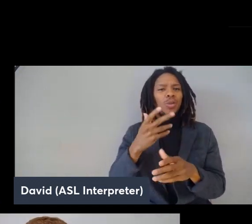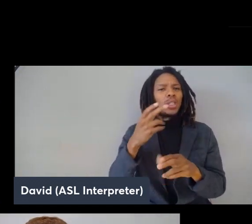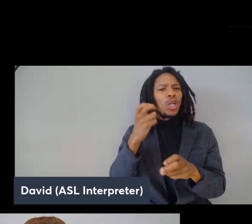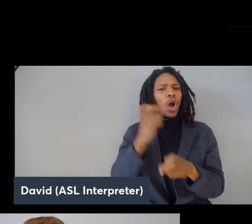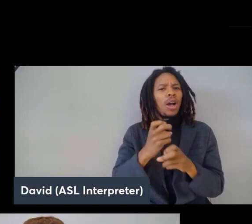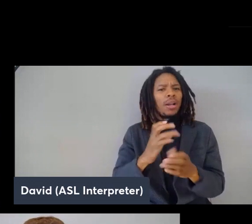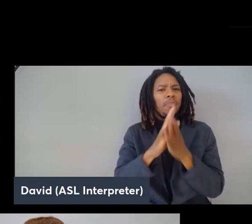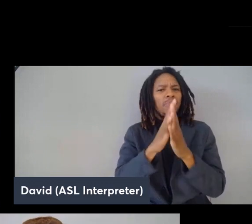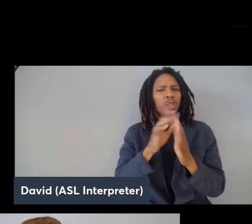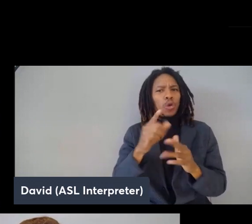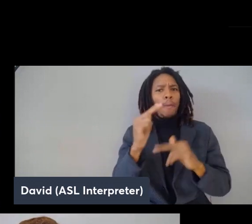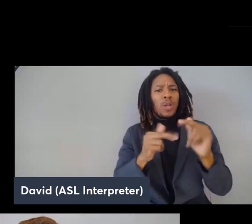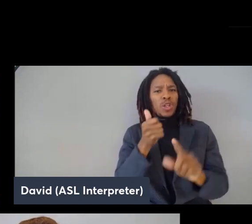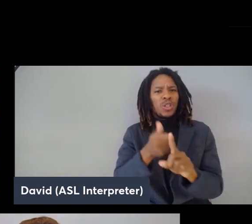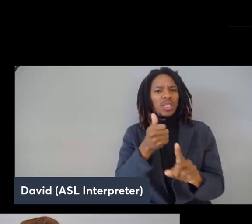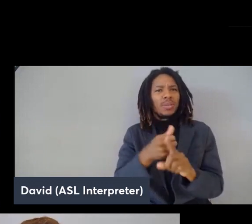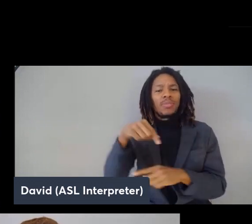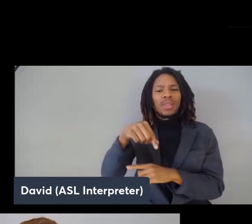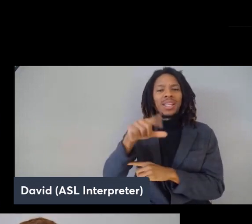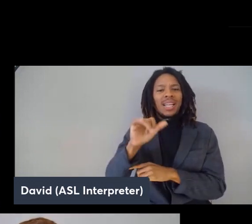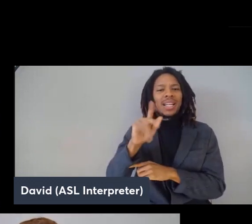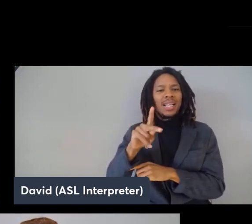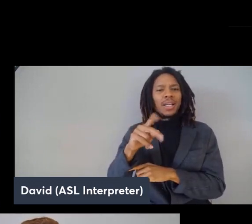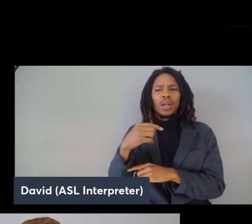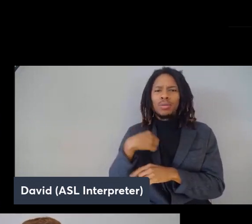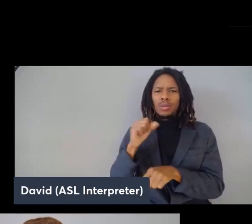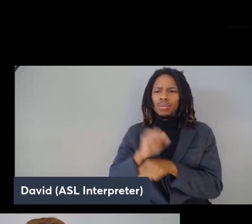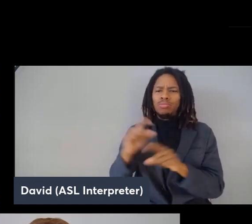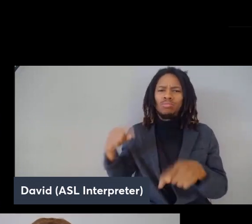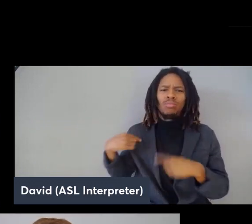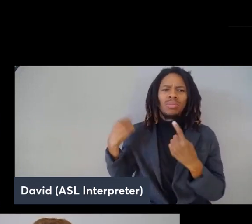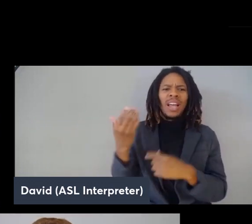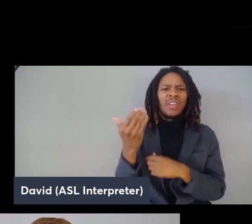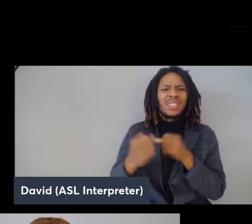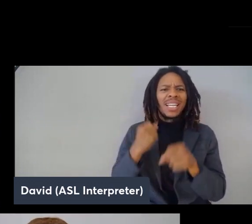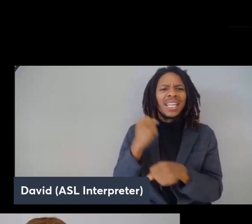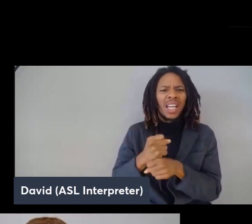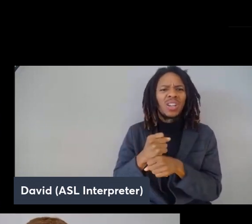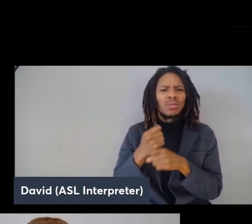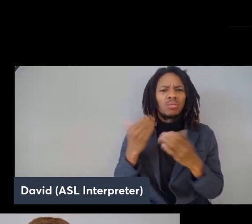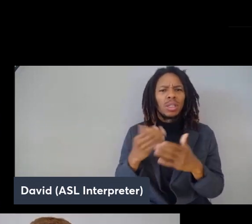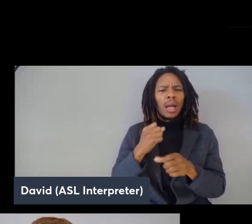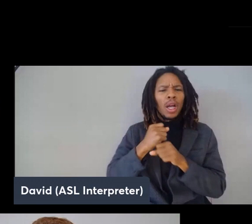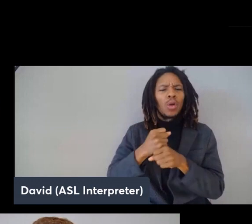So Qlik has been in the business for 15 years, creating a very unique technology